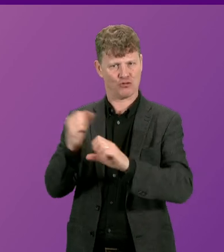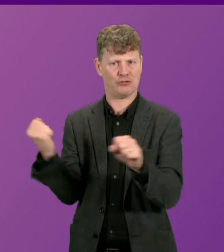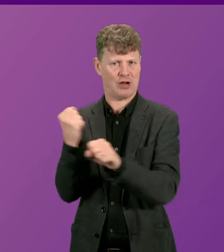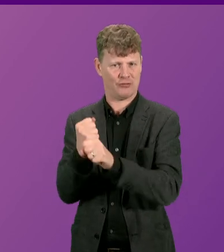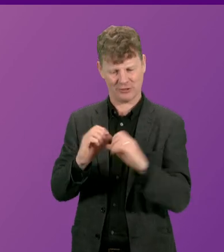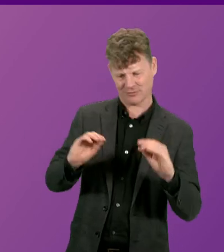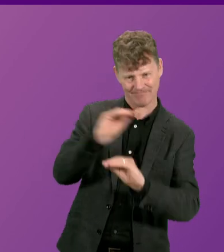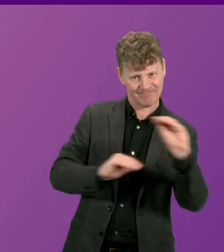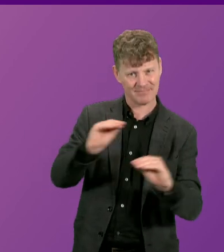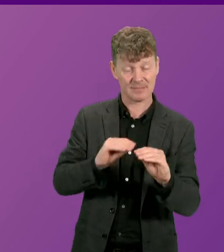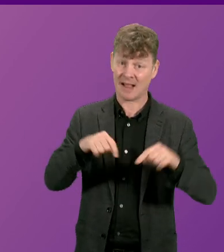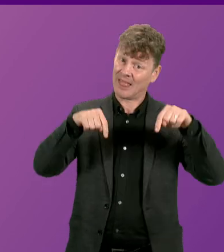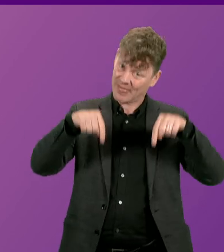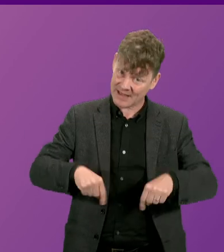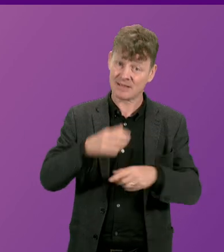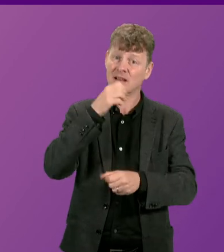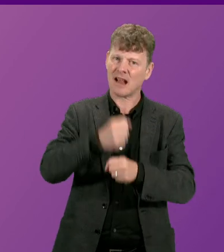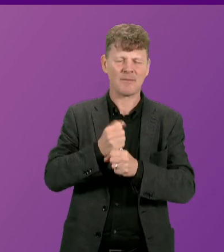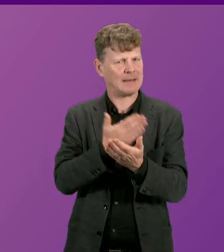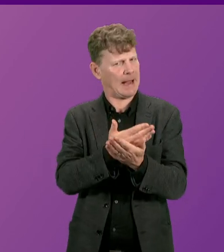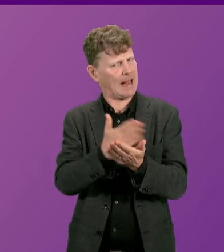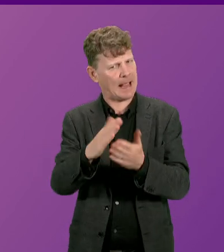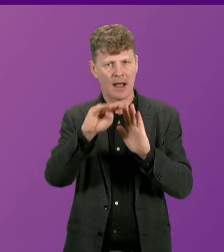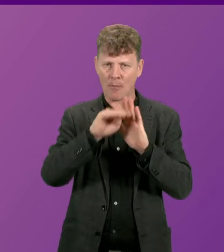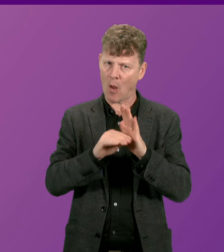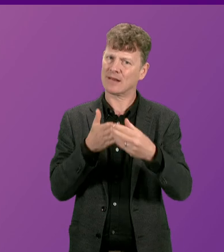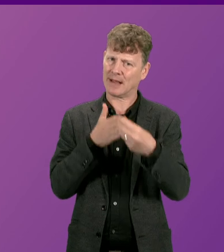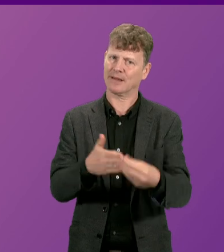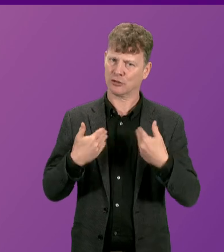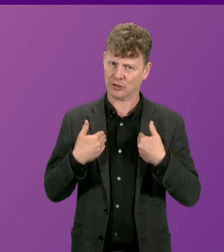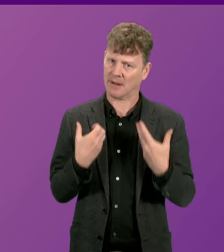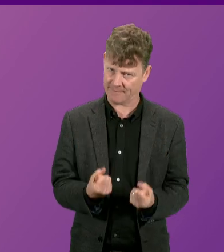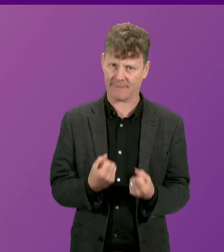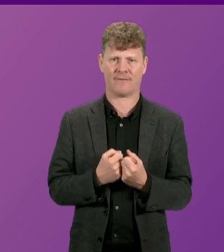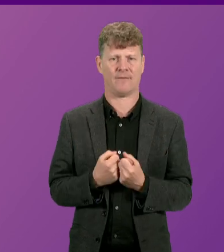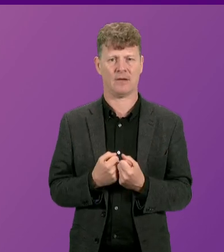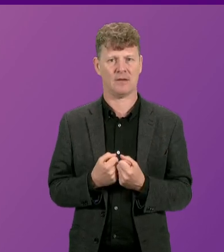This Government, as a result of its clear policy leadership, has successfully decarbonised